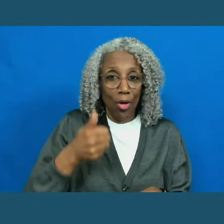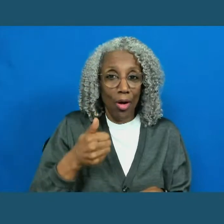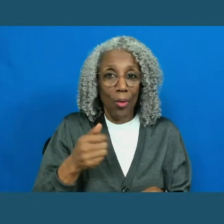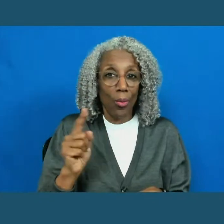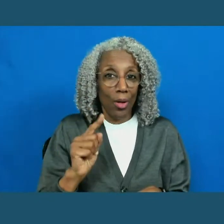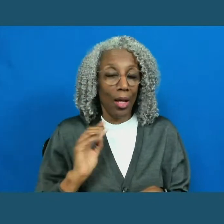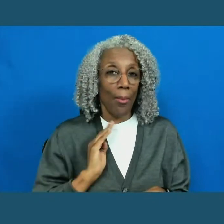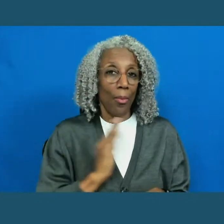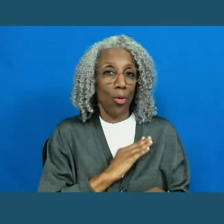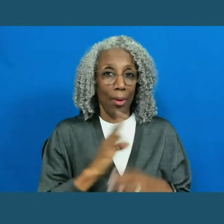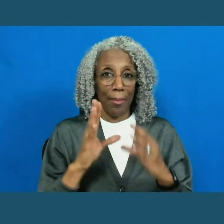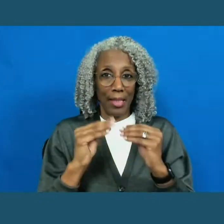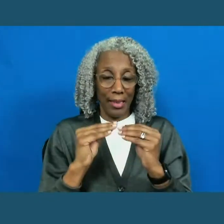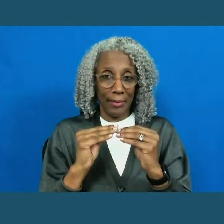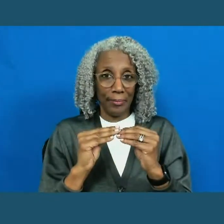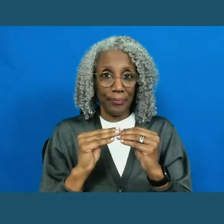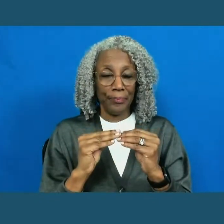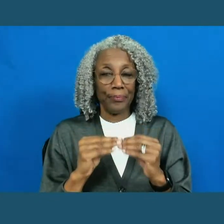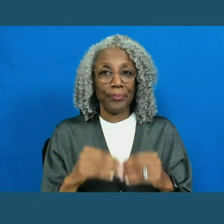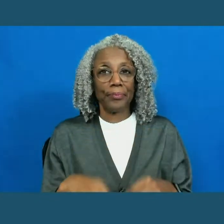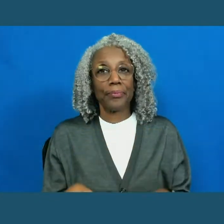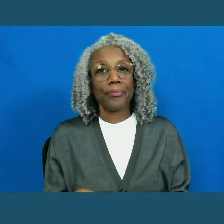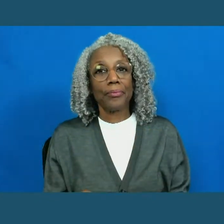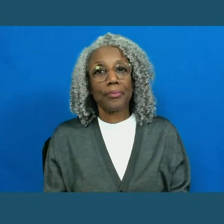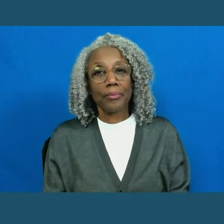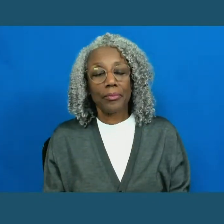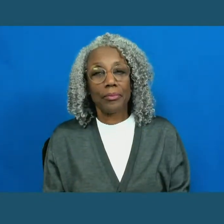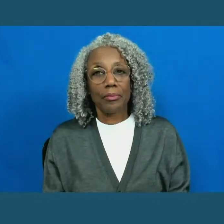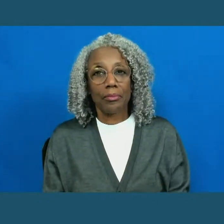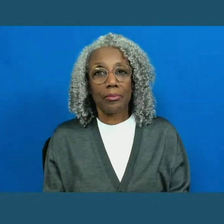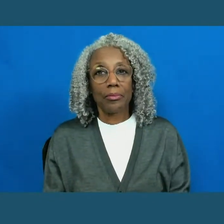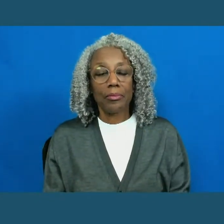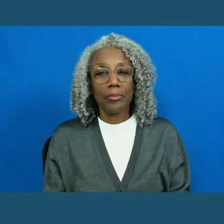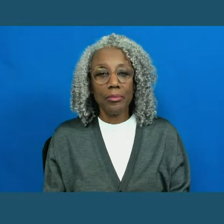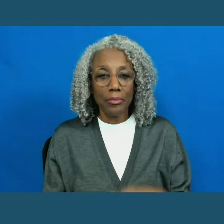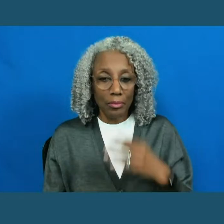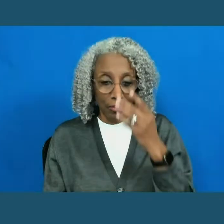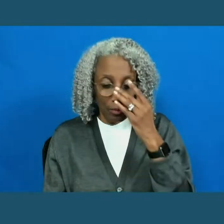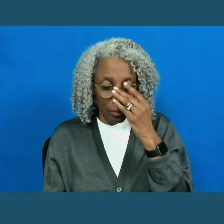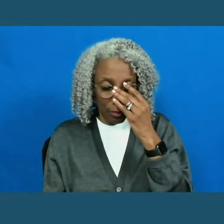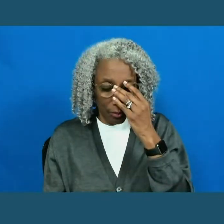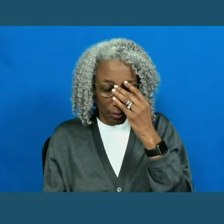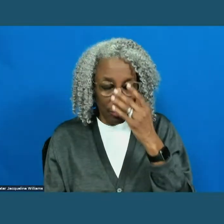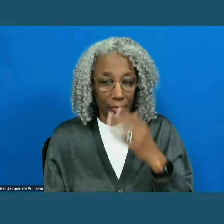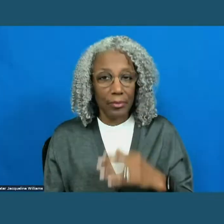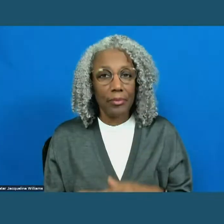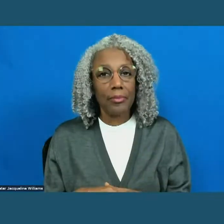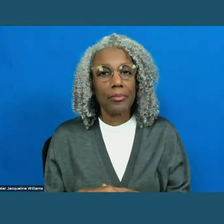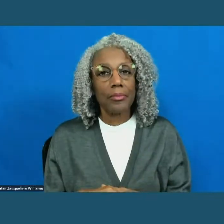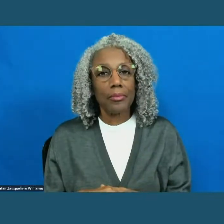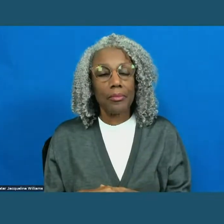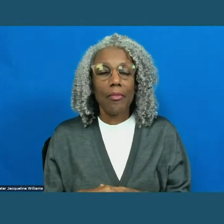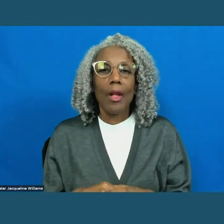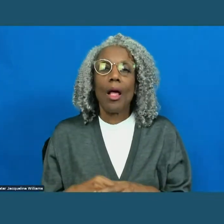no, Diego and I will see you tomorrow at the board meeting. And certainly, um, we would